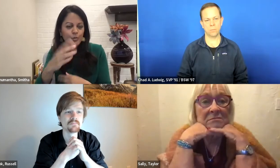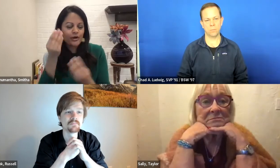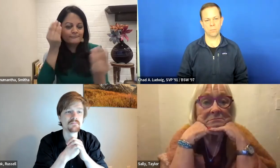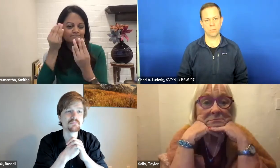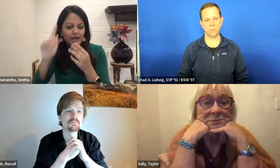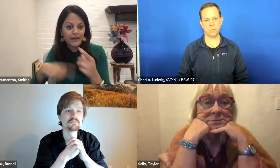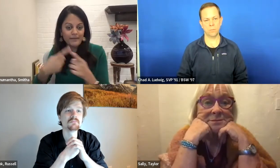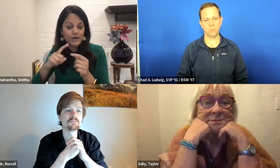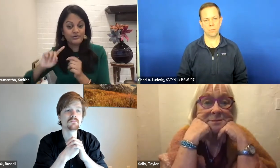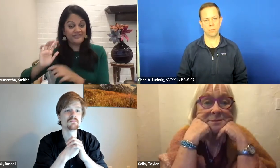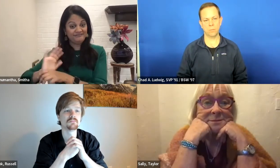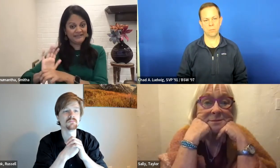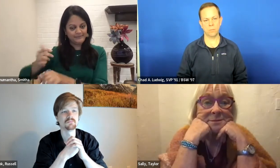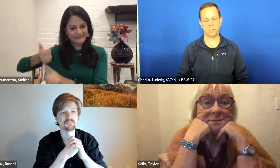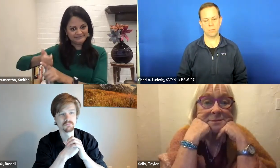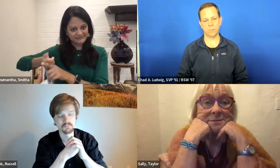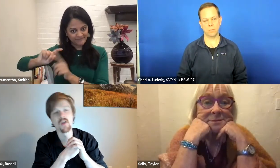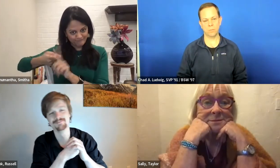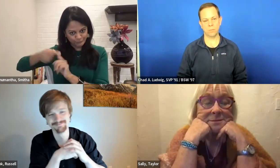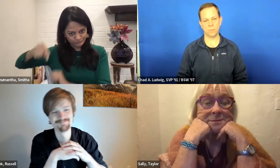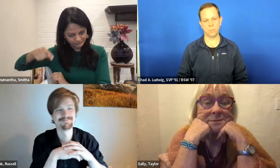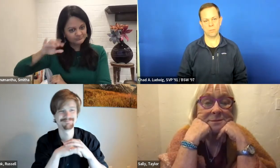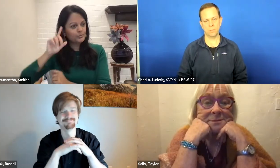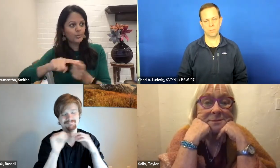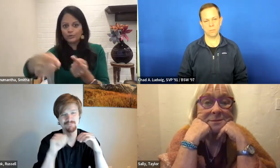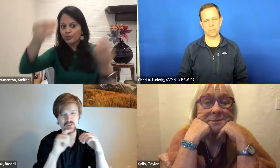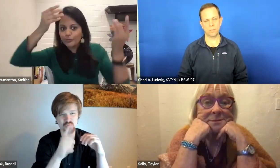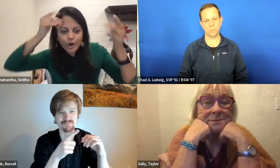Sure. Would you mind sharing, you know, your thoughts about the film itself,